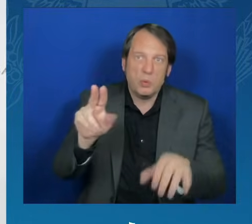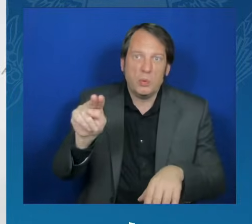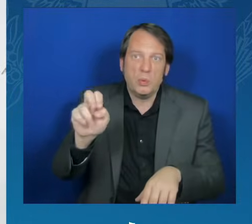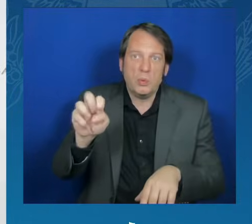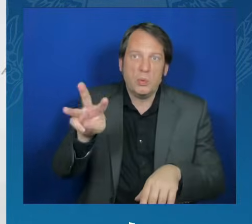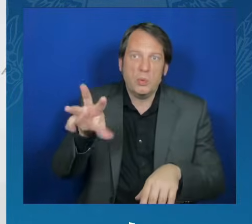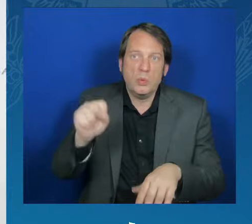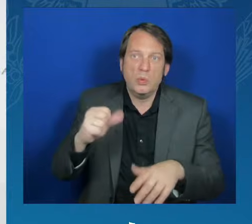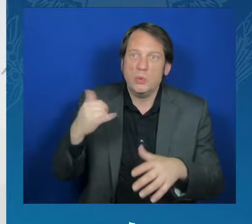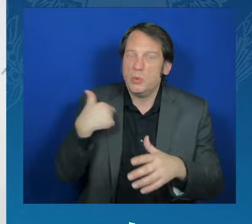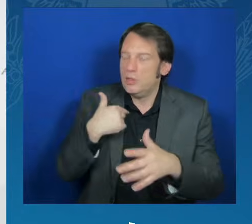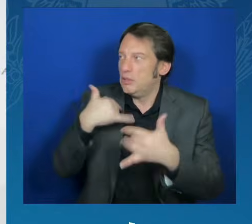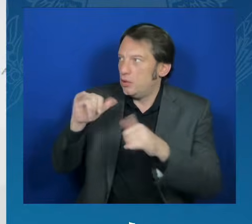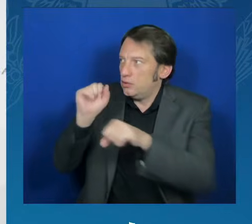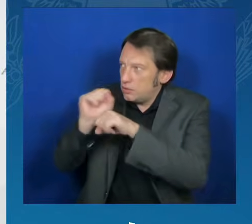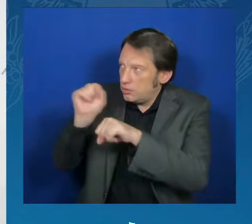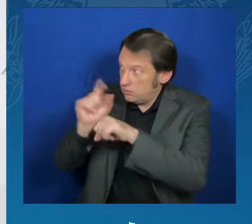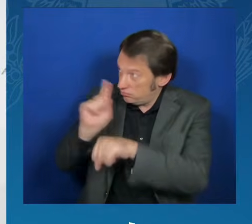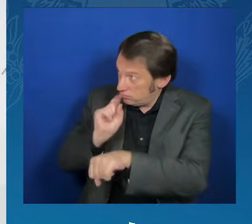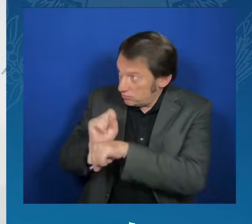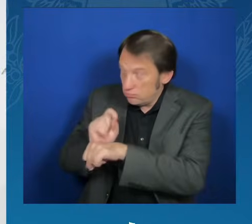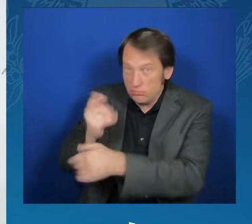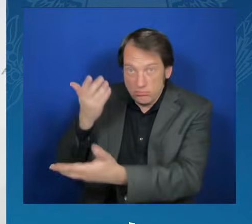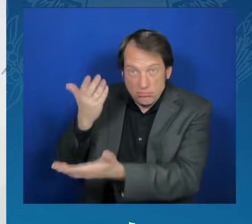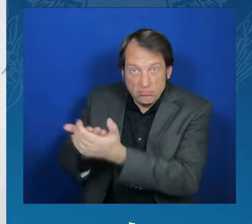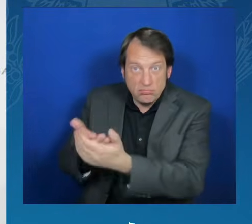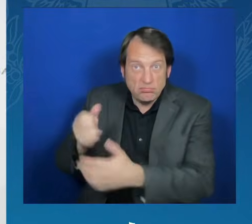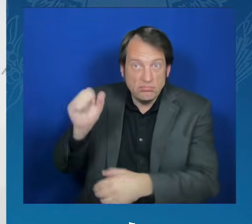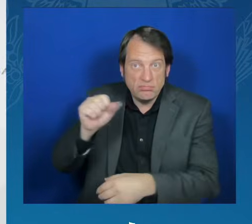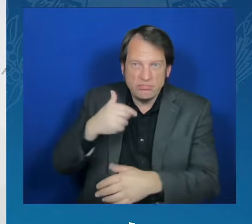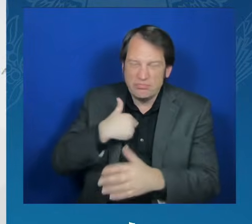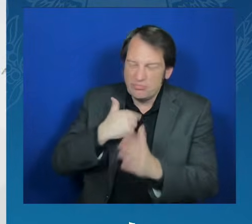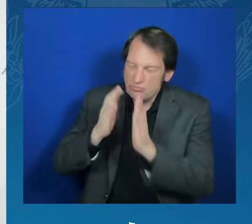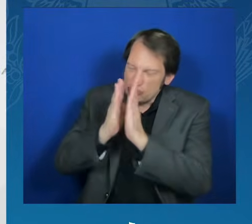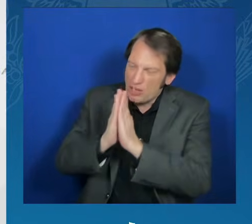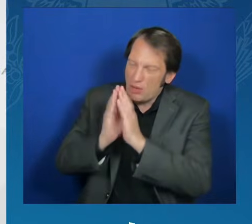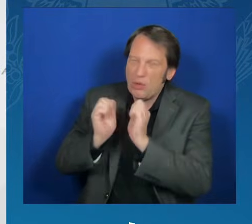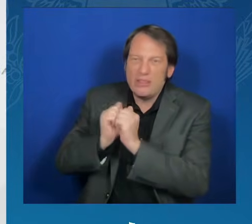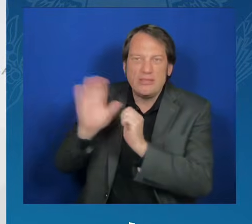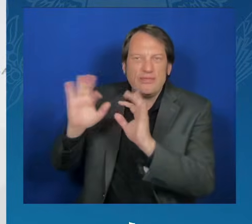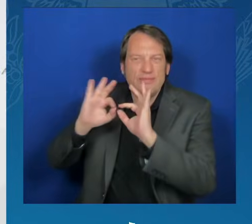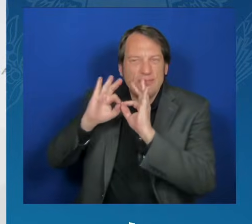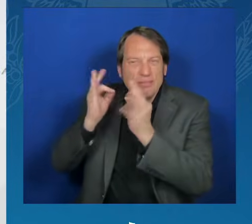including his wife, Yulia, who is with us today. And if confirmed,